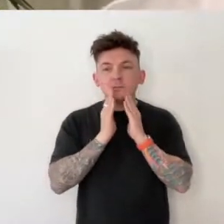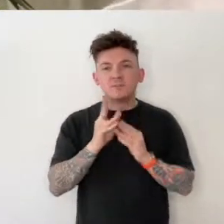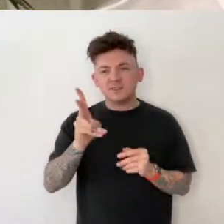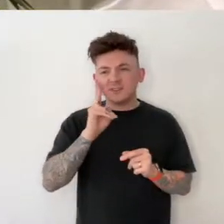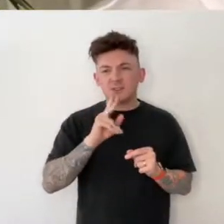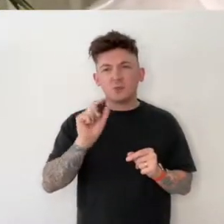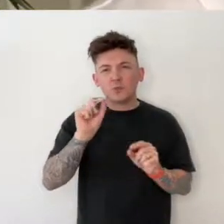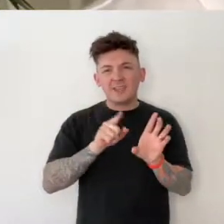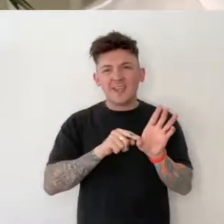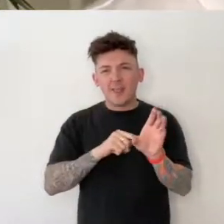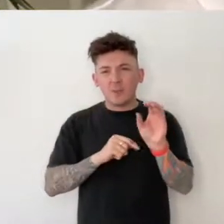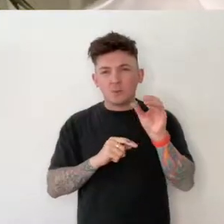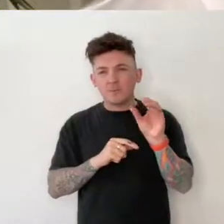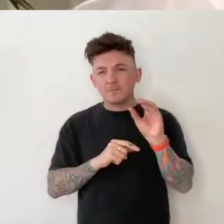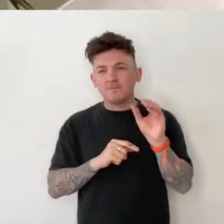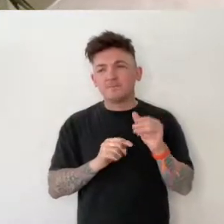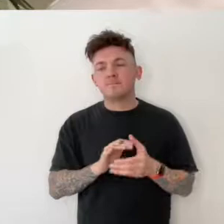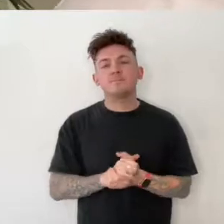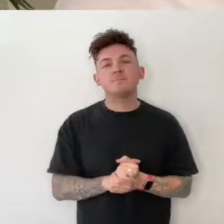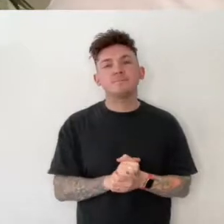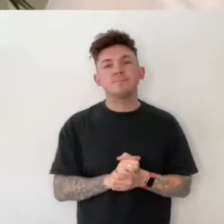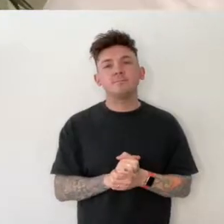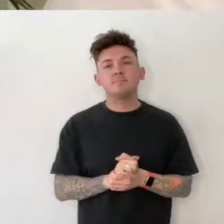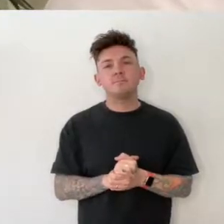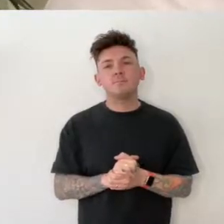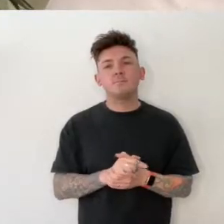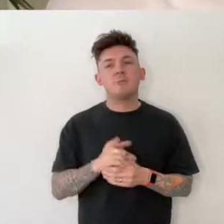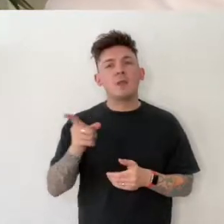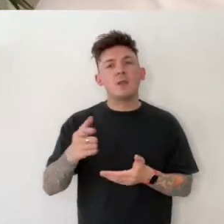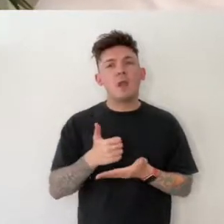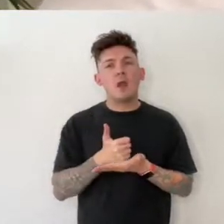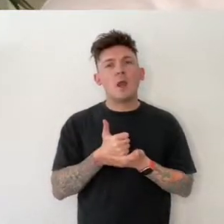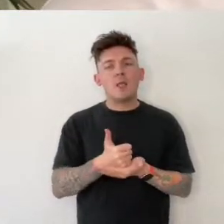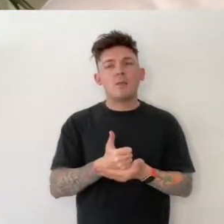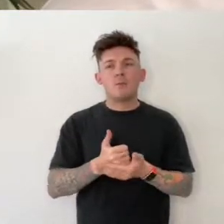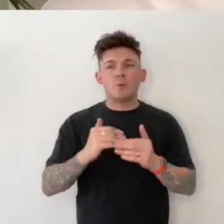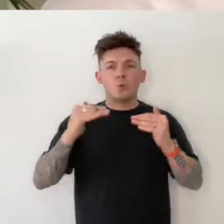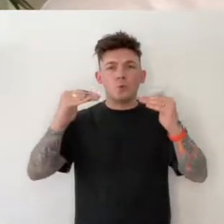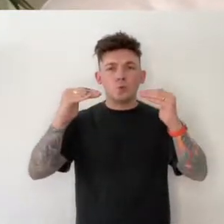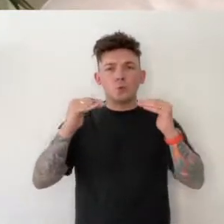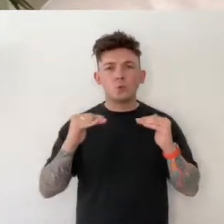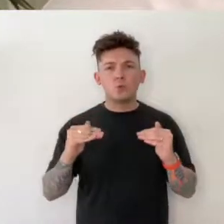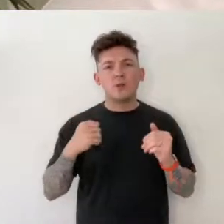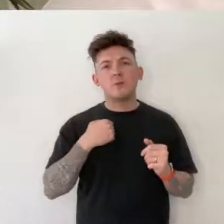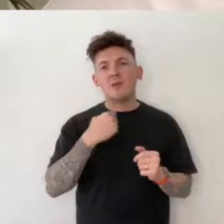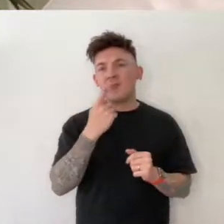a bit of a yellow one and this can help just cool down some of the redness in my skin.